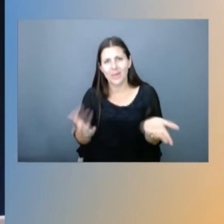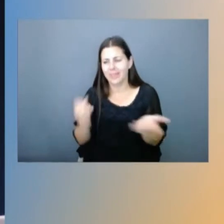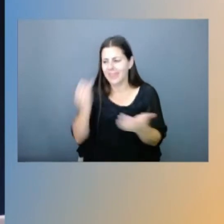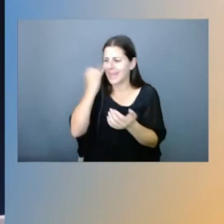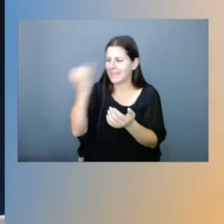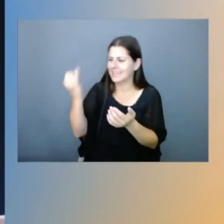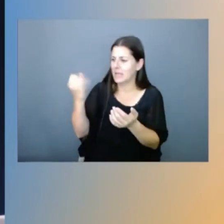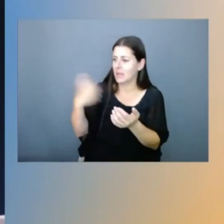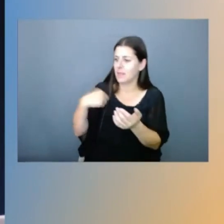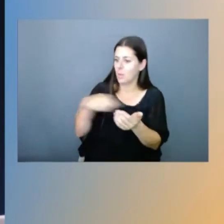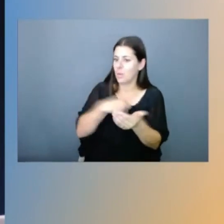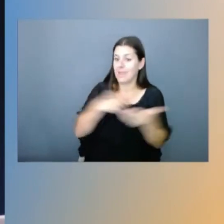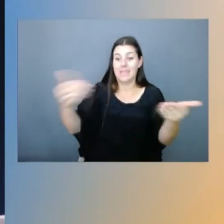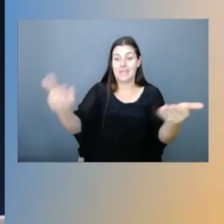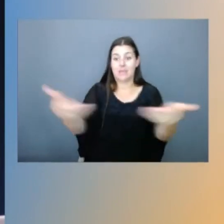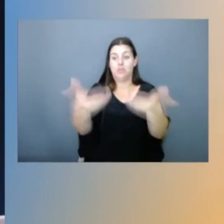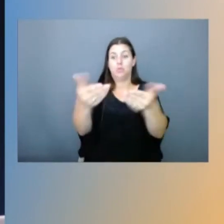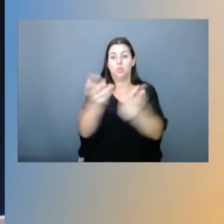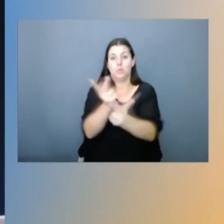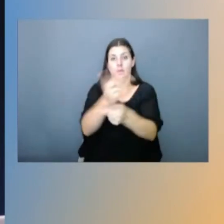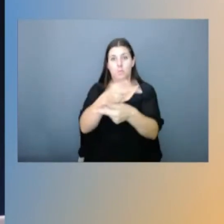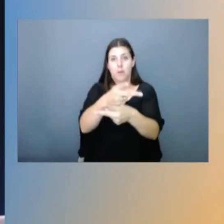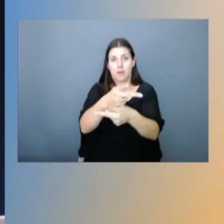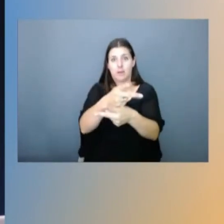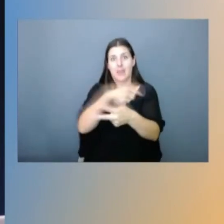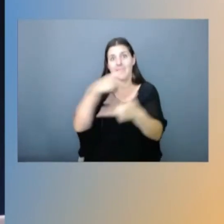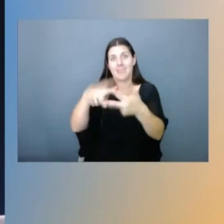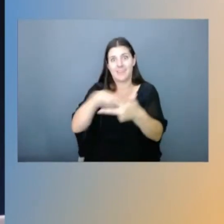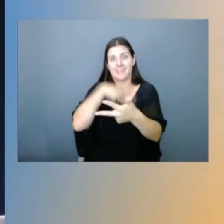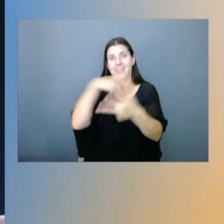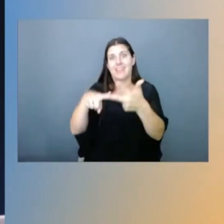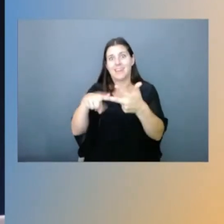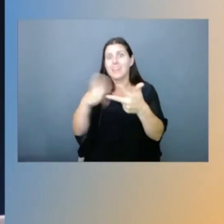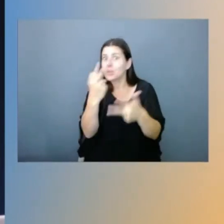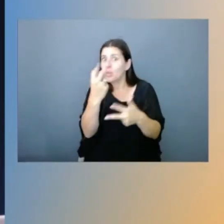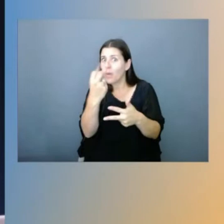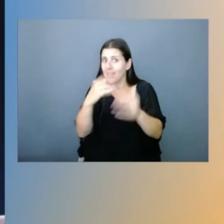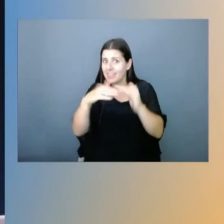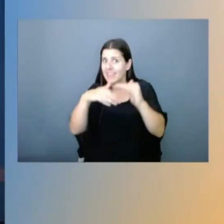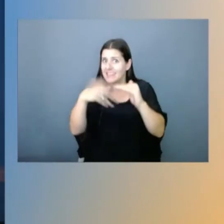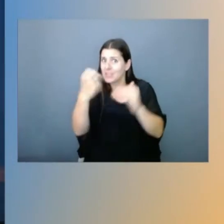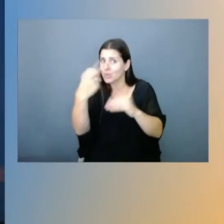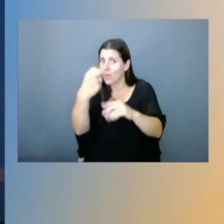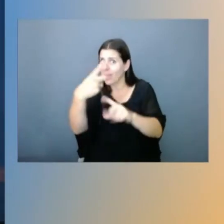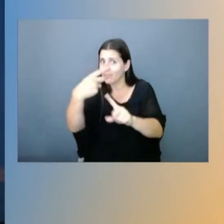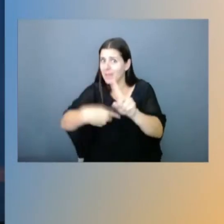we've introduced several in 12 months, under 12 months. Really quick innovation and it's great.